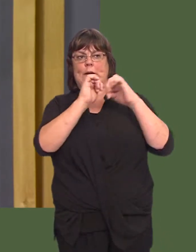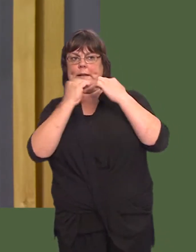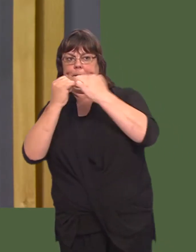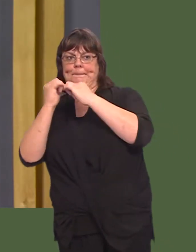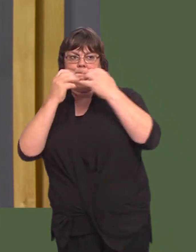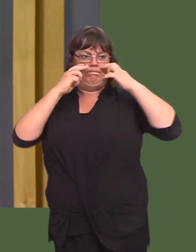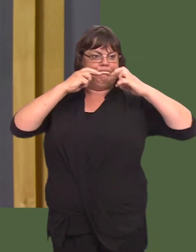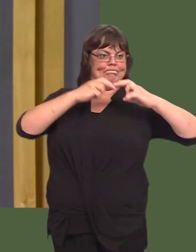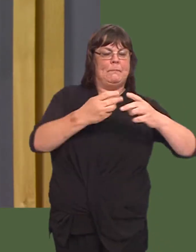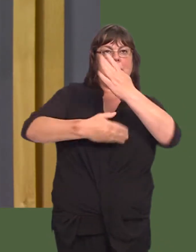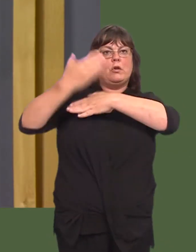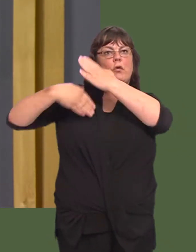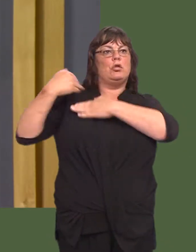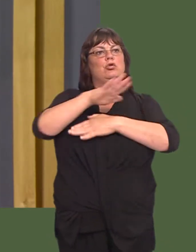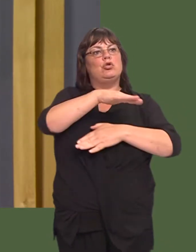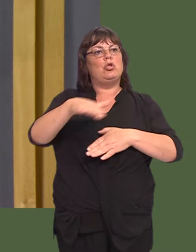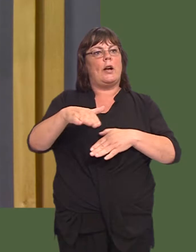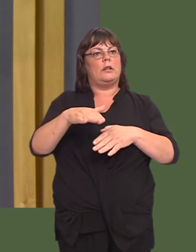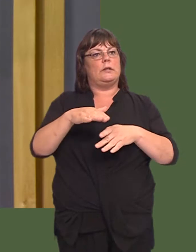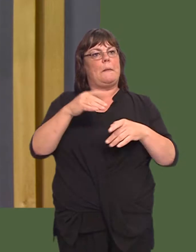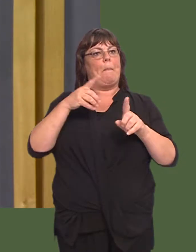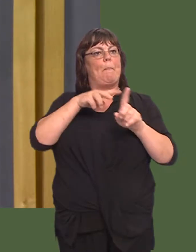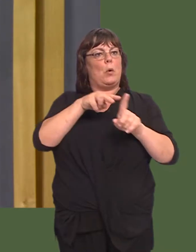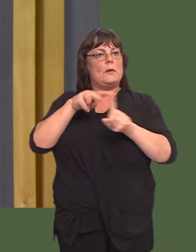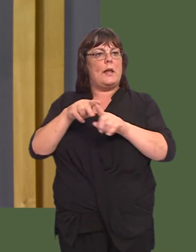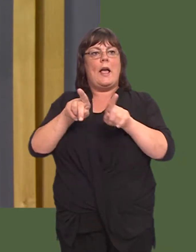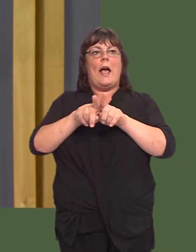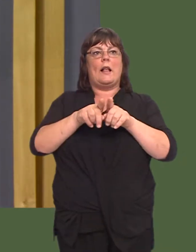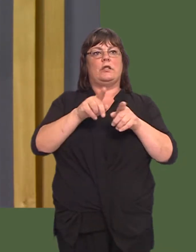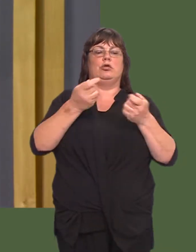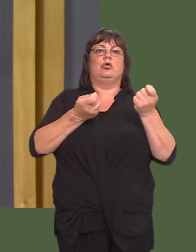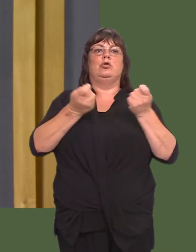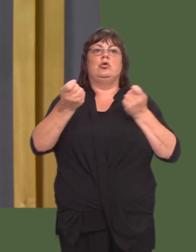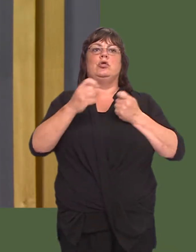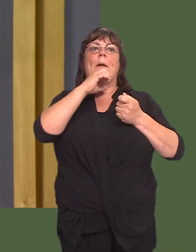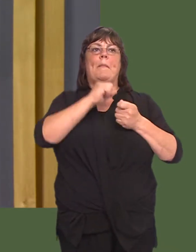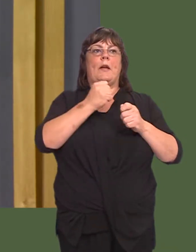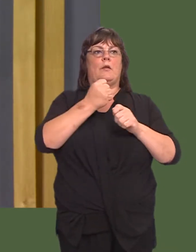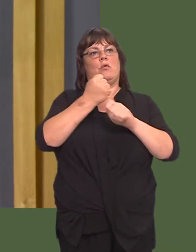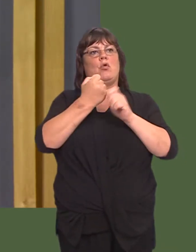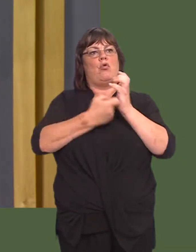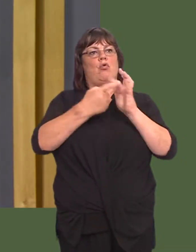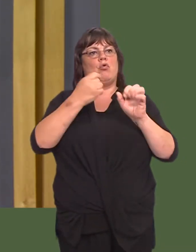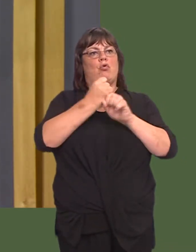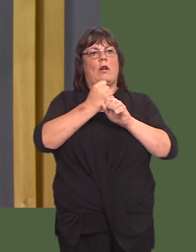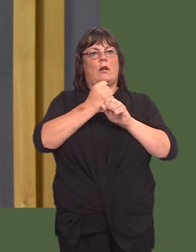of historic child sexual abuse at this level, with the Football Association chairman, Greg Clarke, calling this the biggest crisis in football.